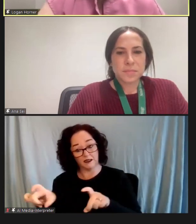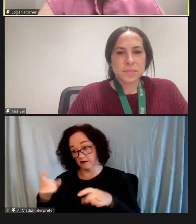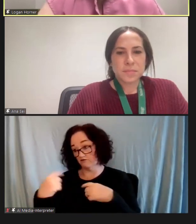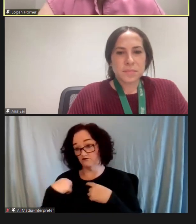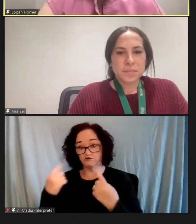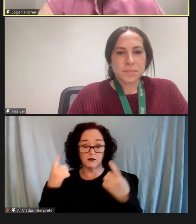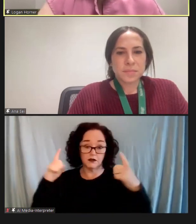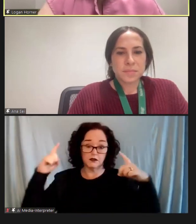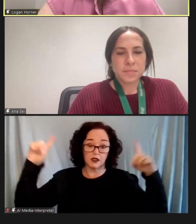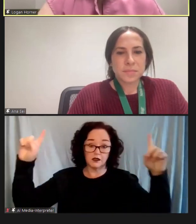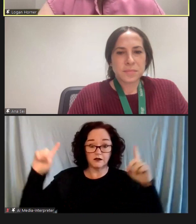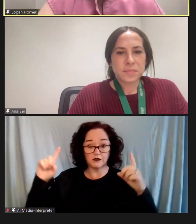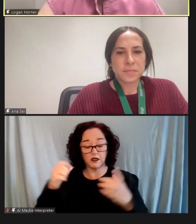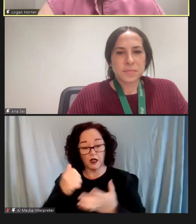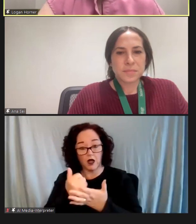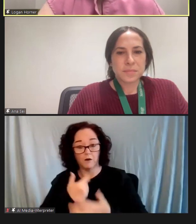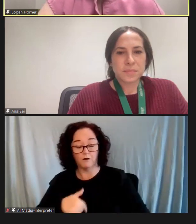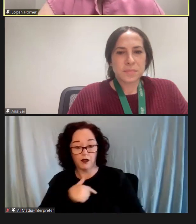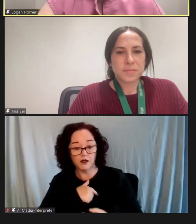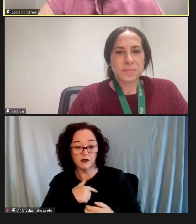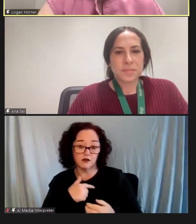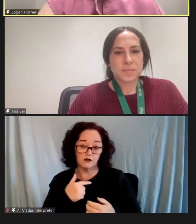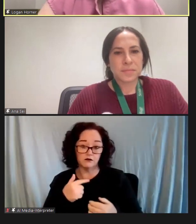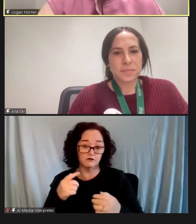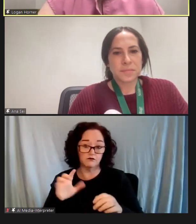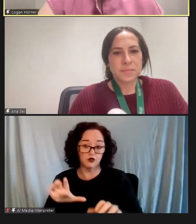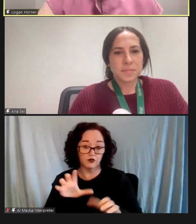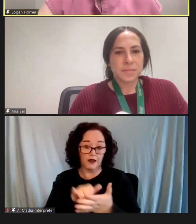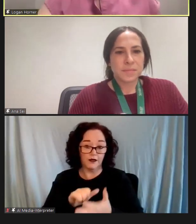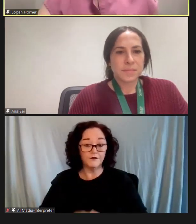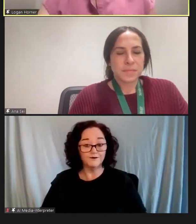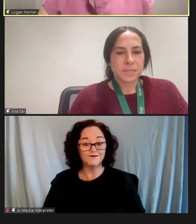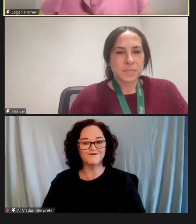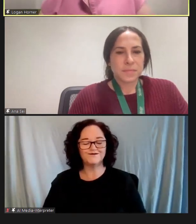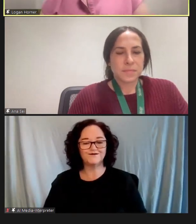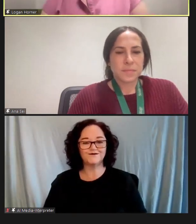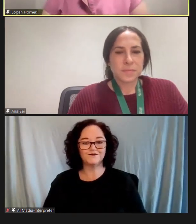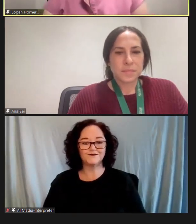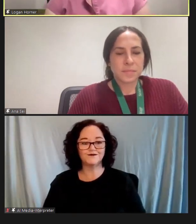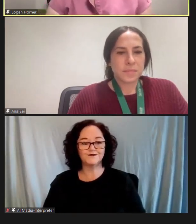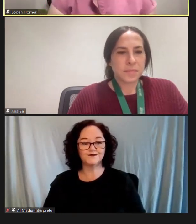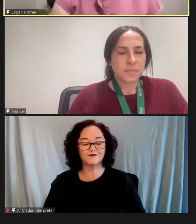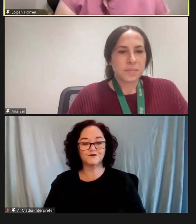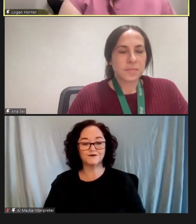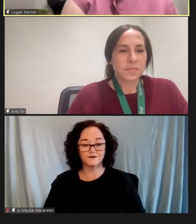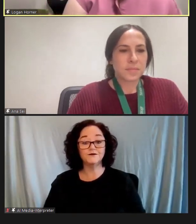be able to to do